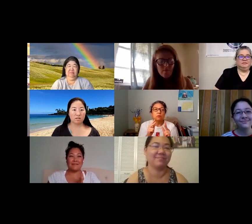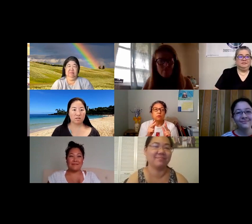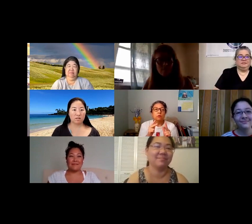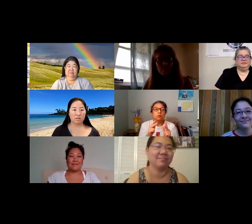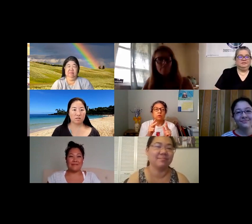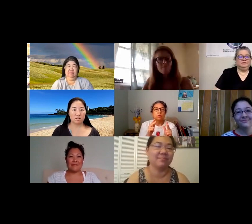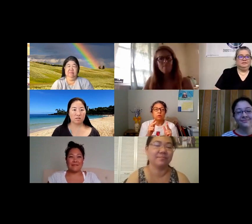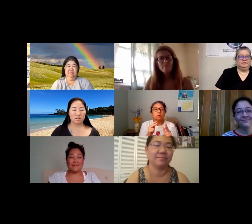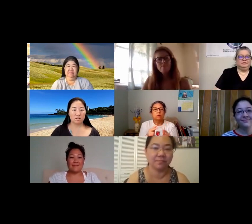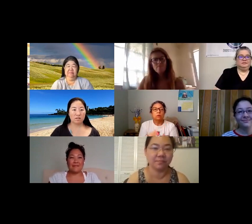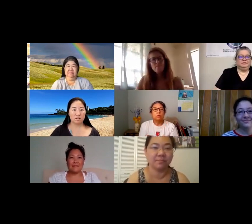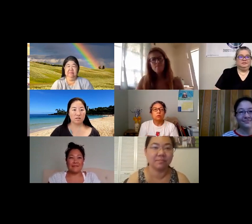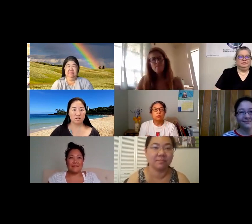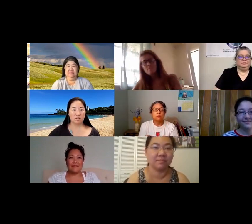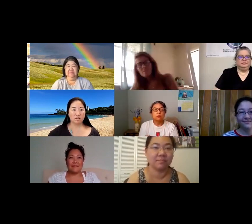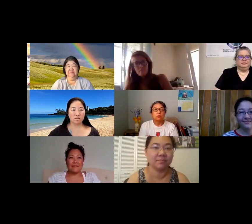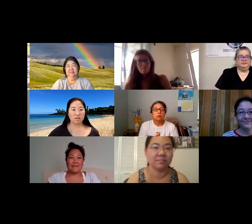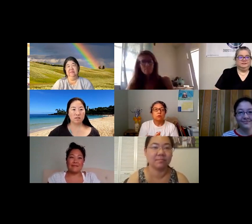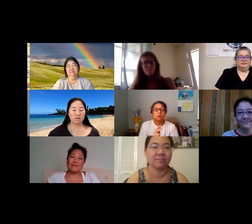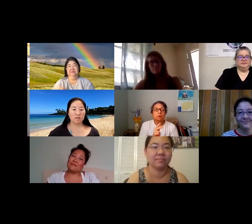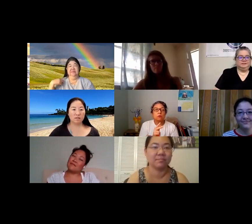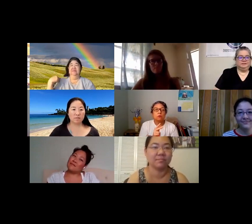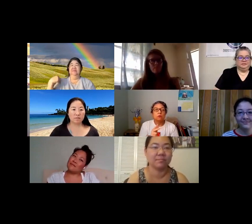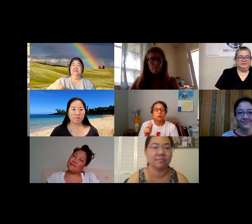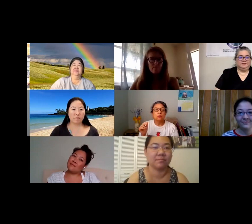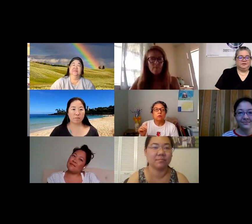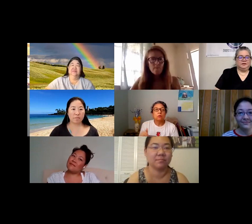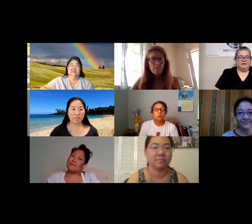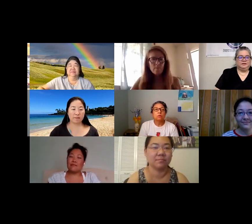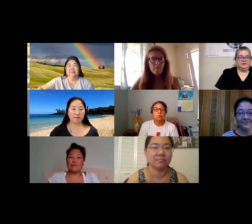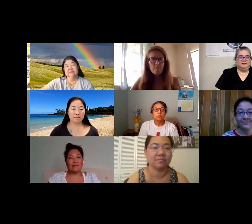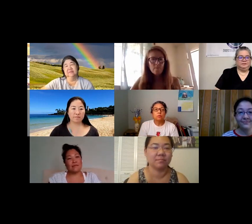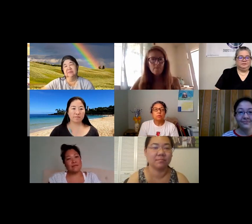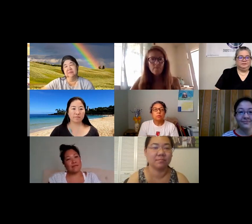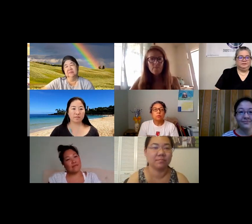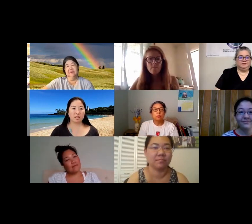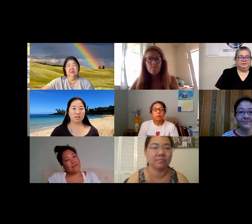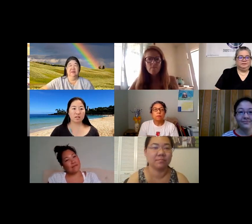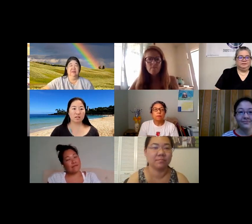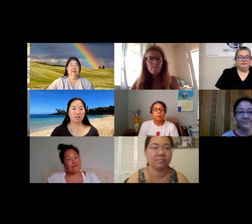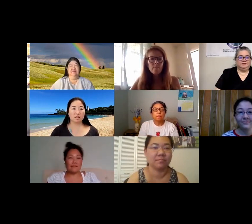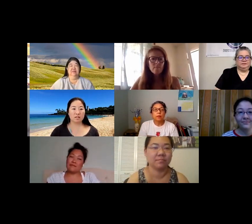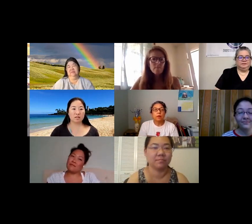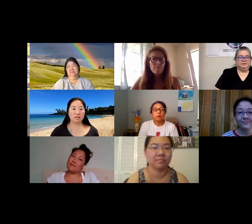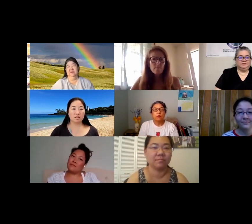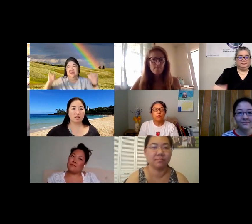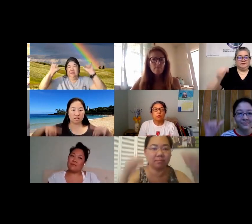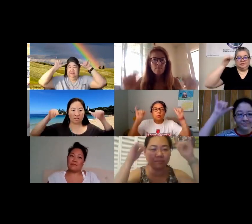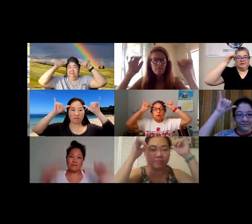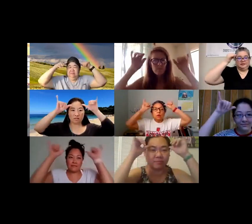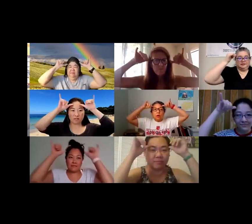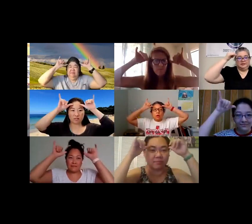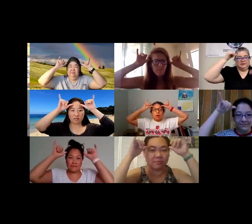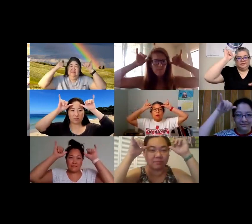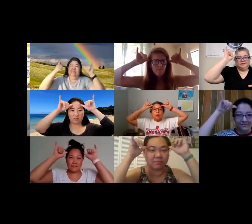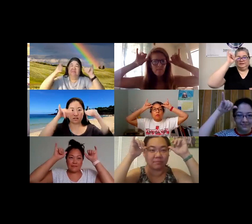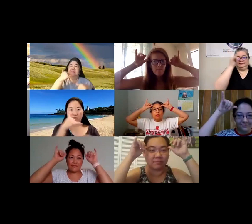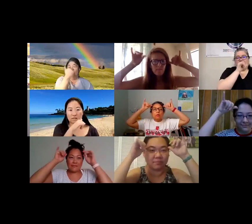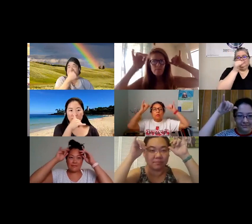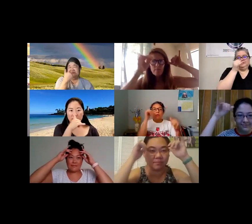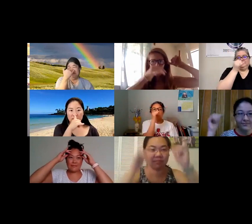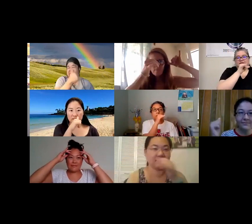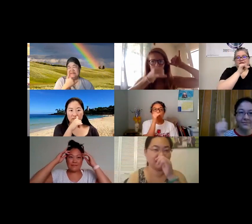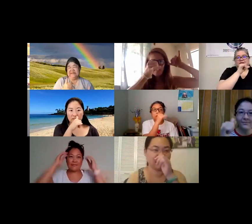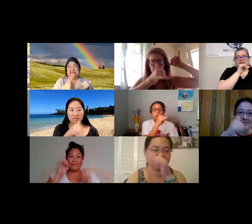Okay, so let's do both the cow and the rooster. Okay. So we can do that both. Ready? Cow, silly,